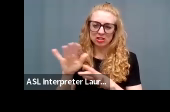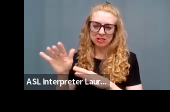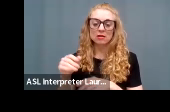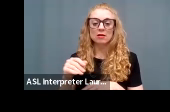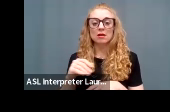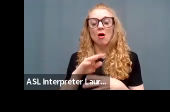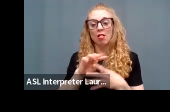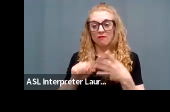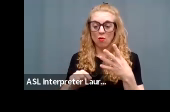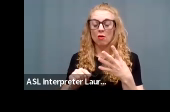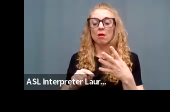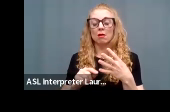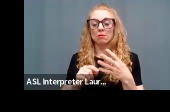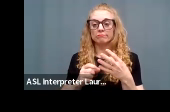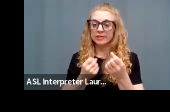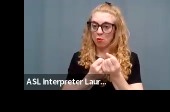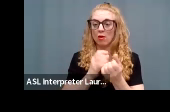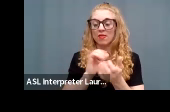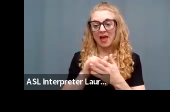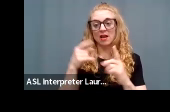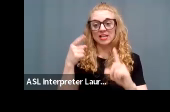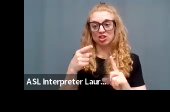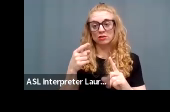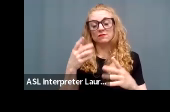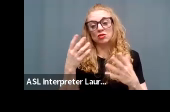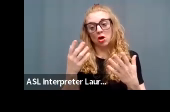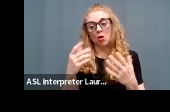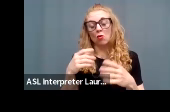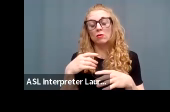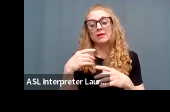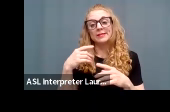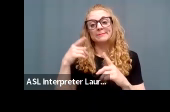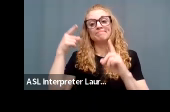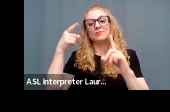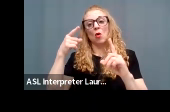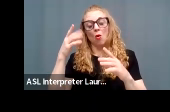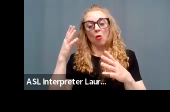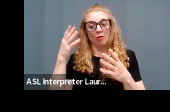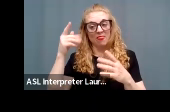are behind this Initiative for matter so in theory very soon you should be able to get a device for